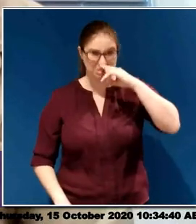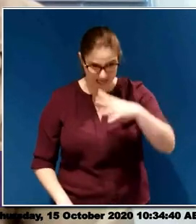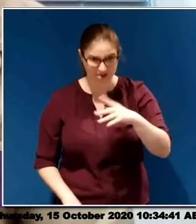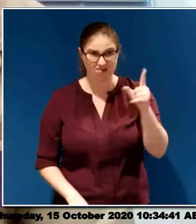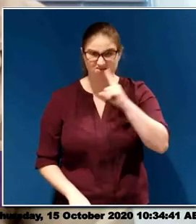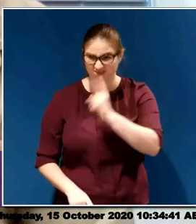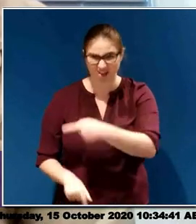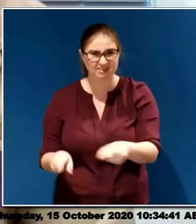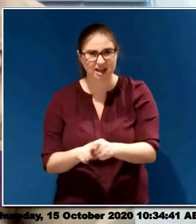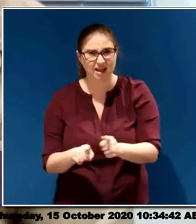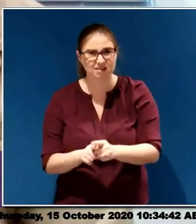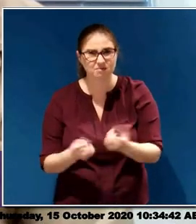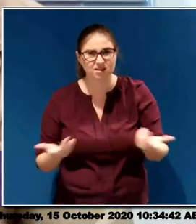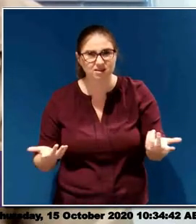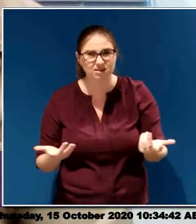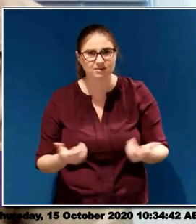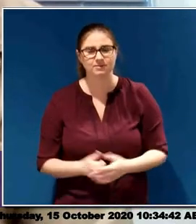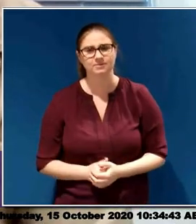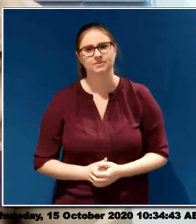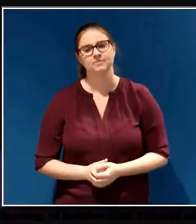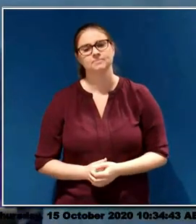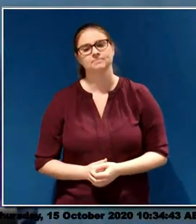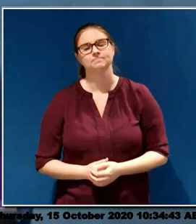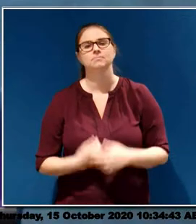We've got a clip from Jack around this time.